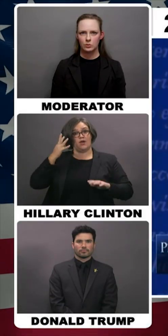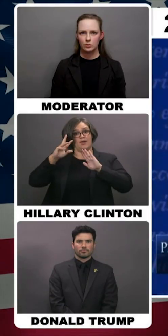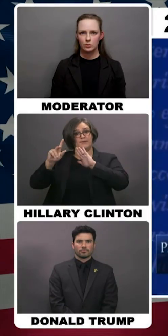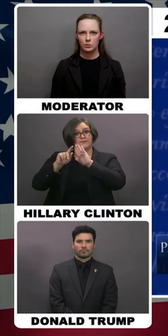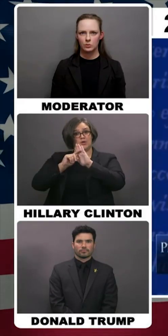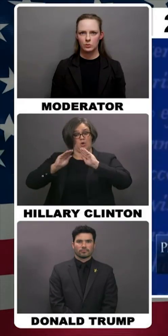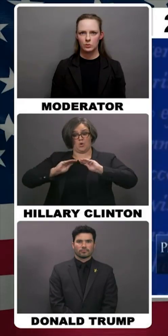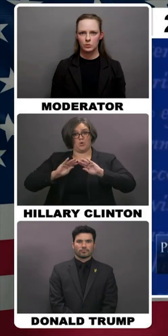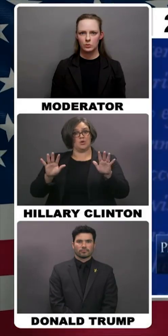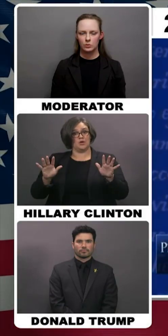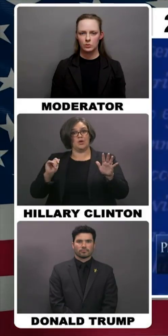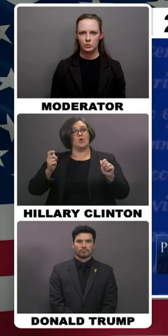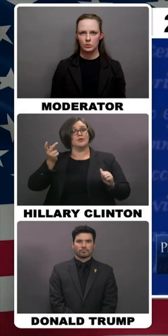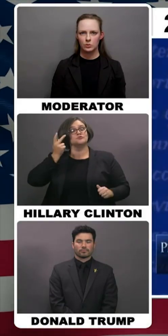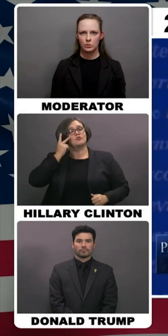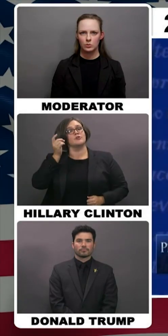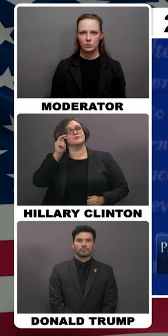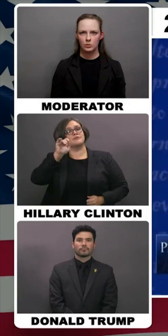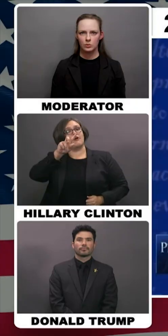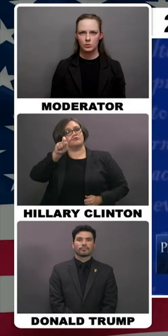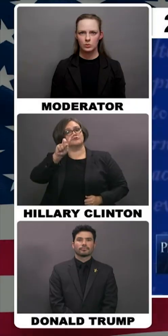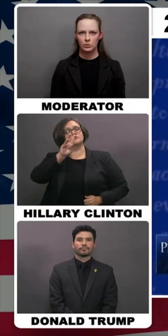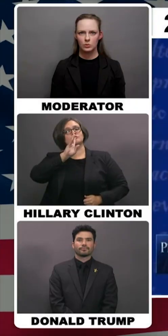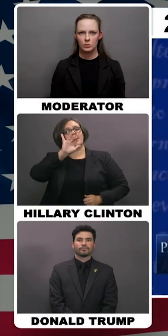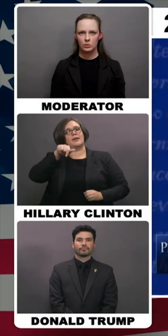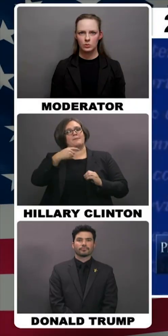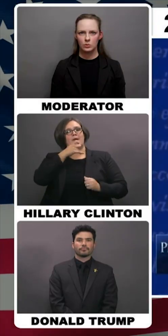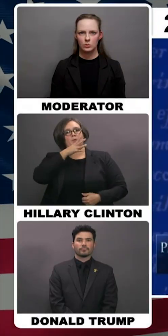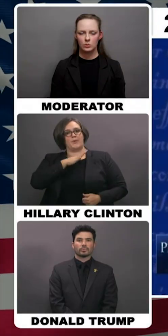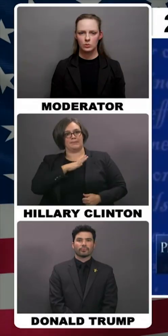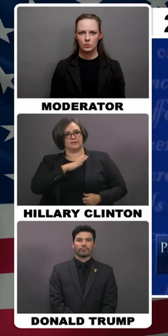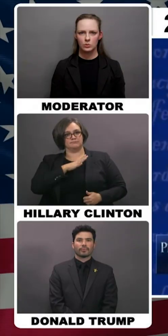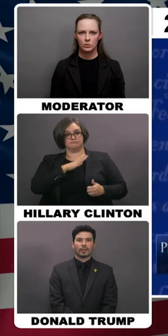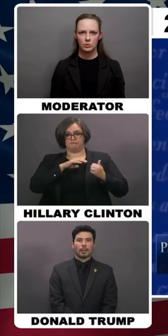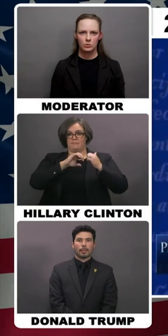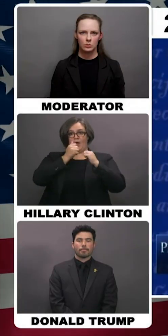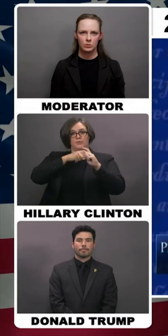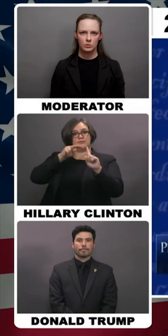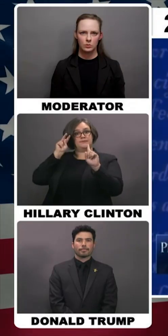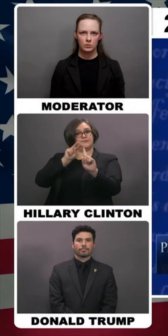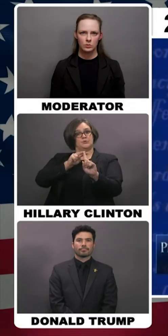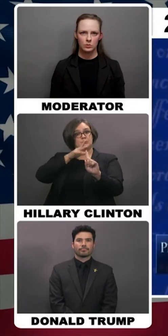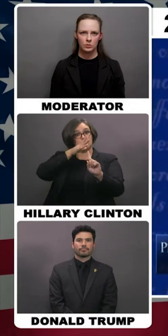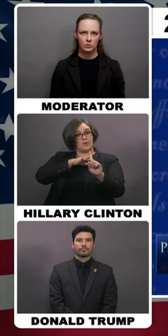Donald talking about women, what he thinks about women, what he does to women.